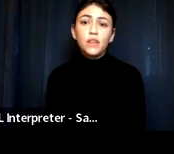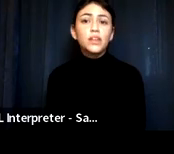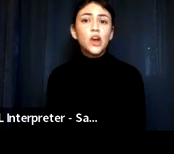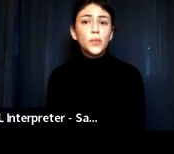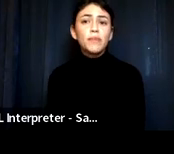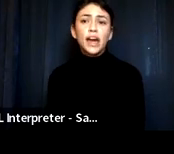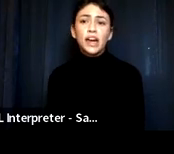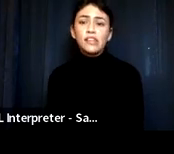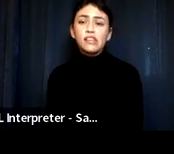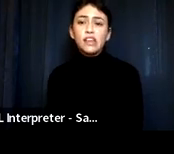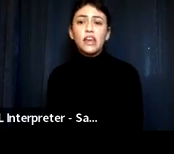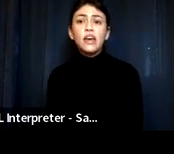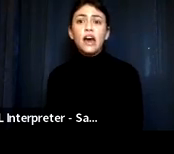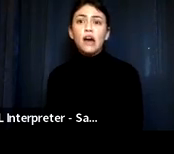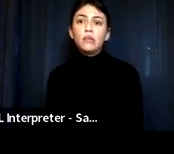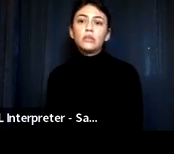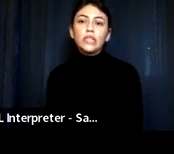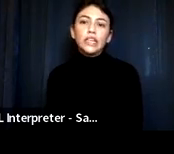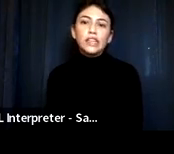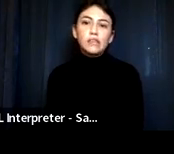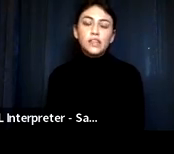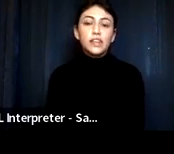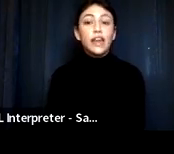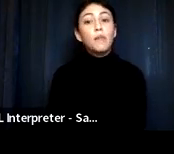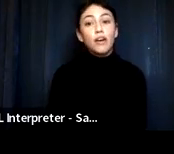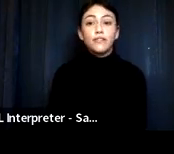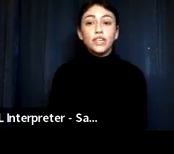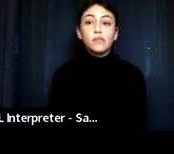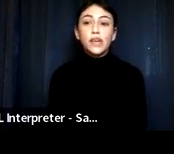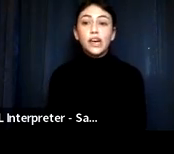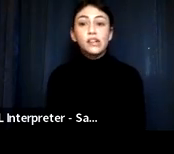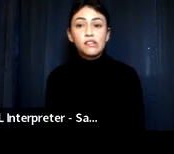Really opened my eyes to see how much really needs to be done in that part of DSPS.